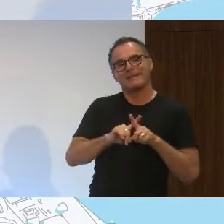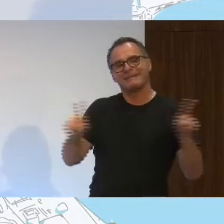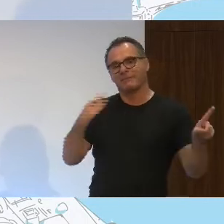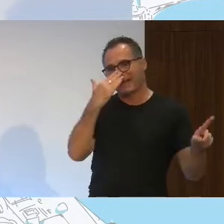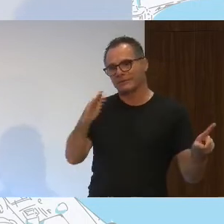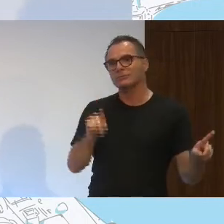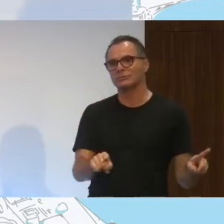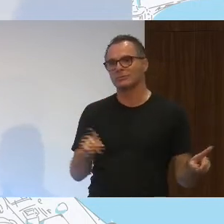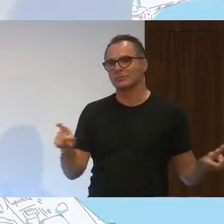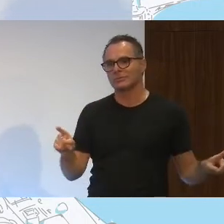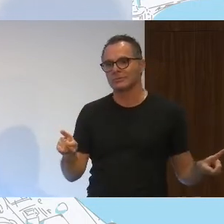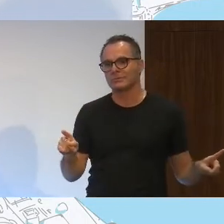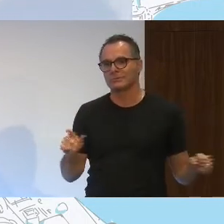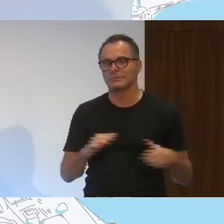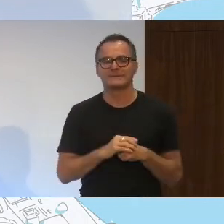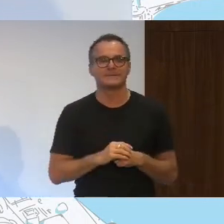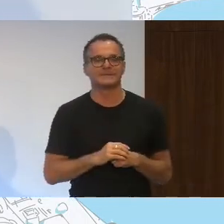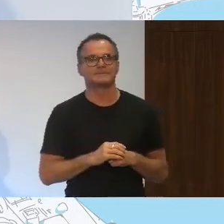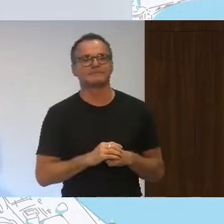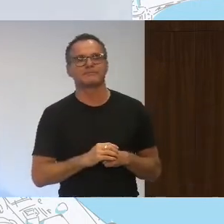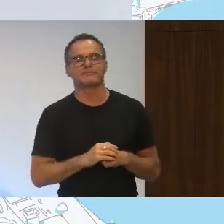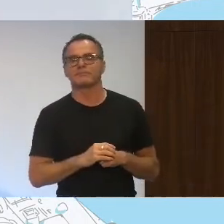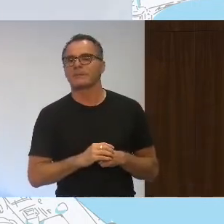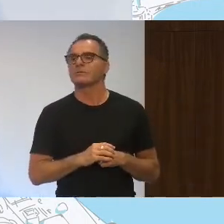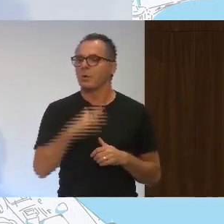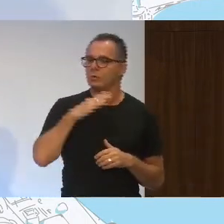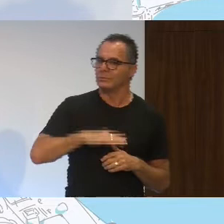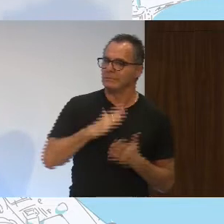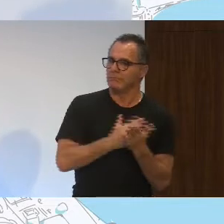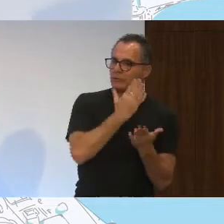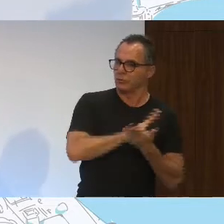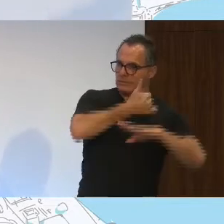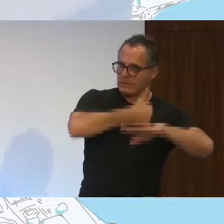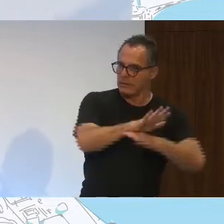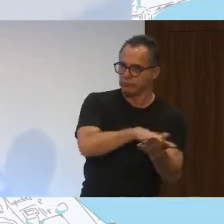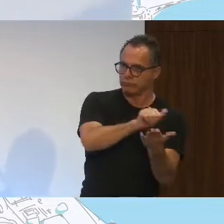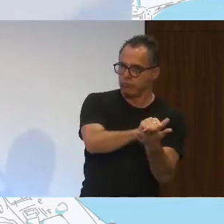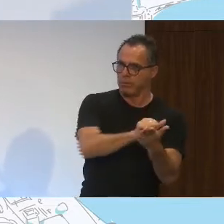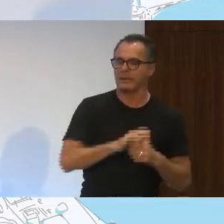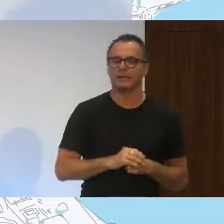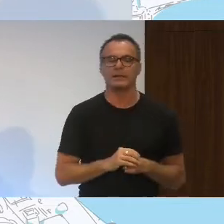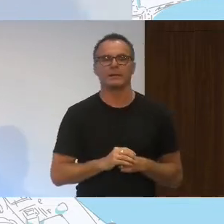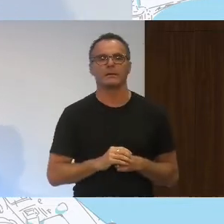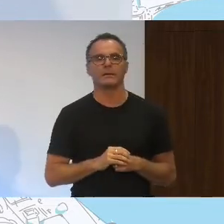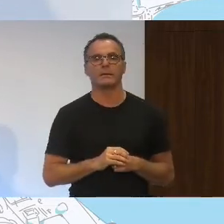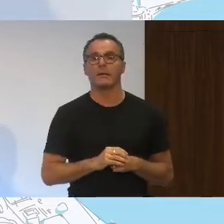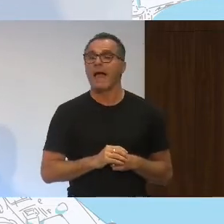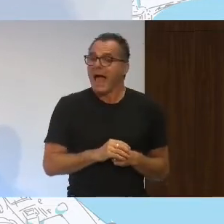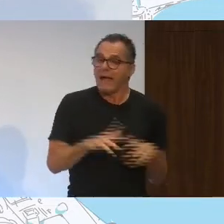If it's enshrined in an OH report, there's a better chance that you will. But of course, the things that can help us will very often also help other people.